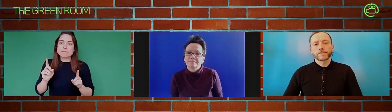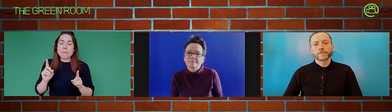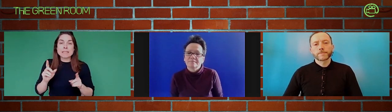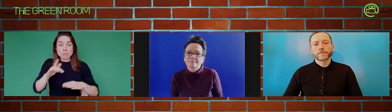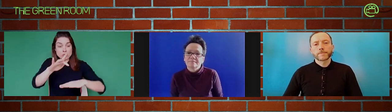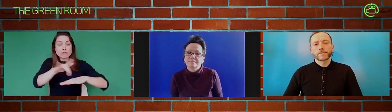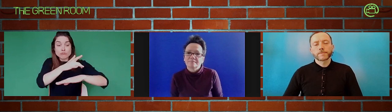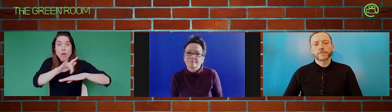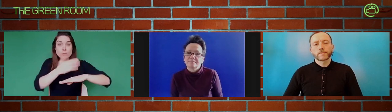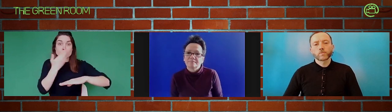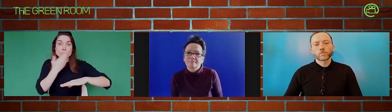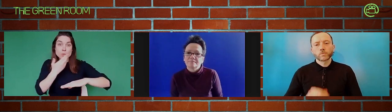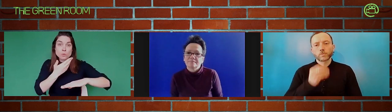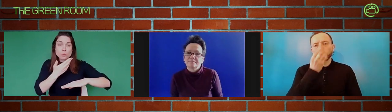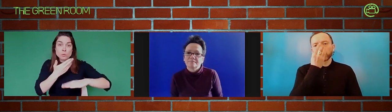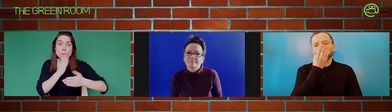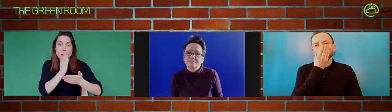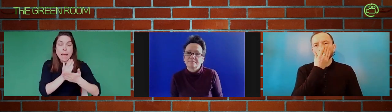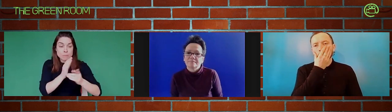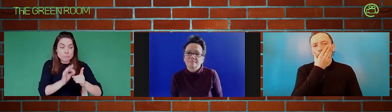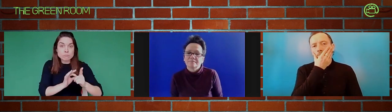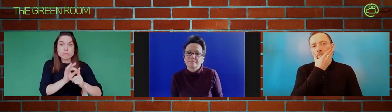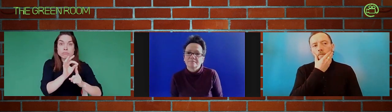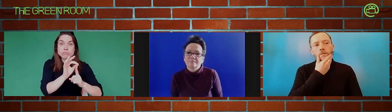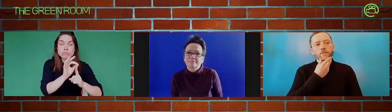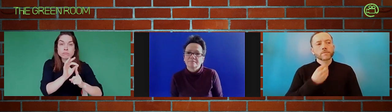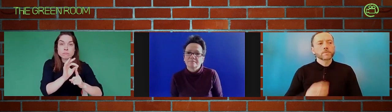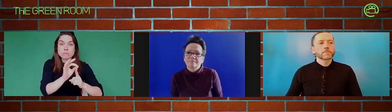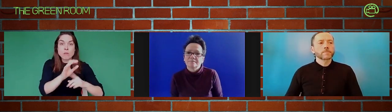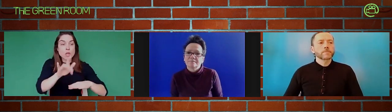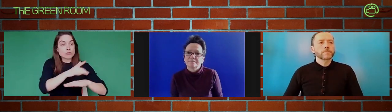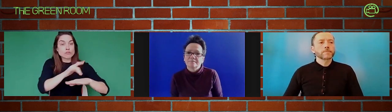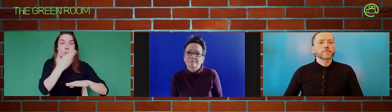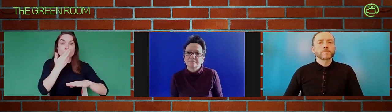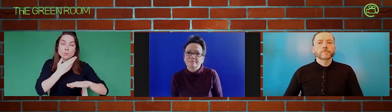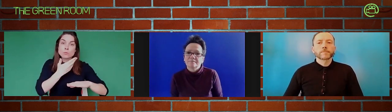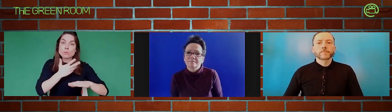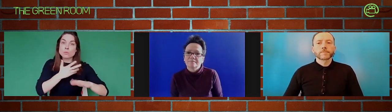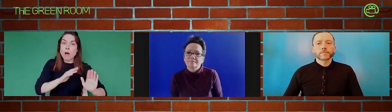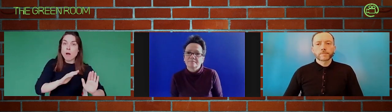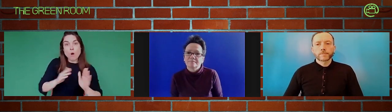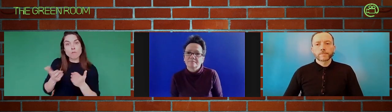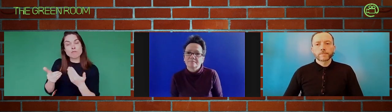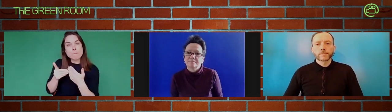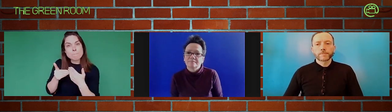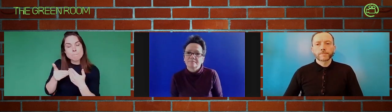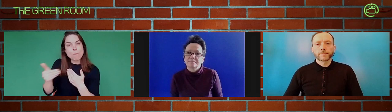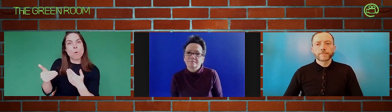schools are offering more places to deaf and disabled students. I know for example on